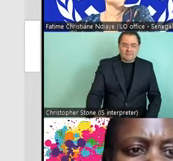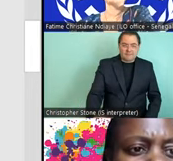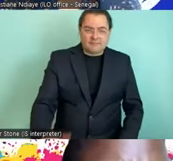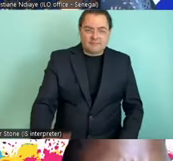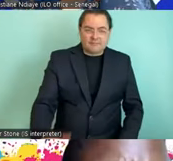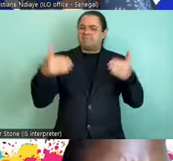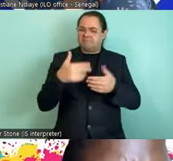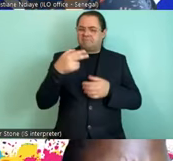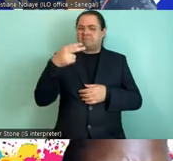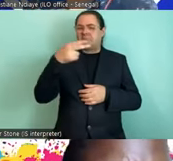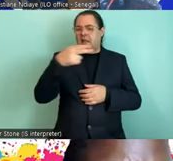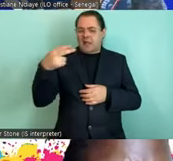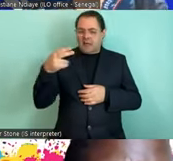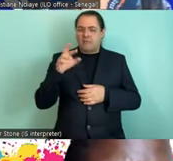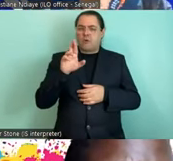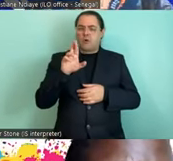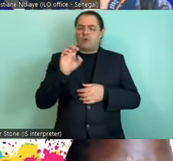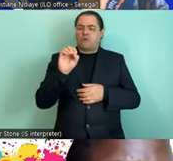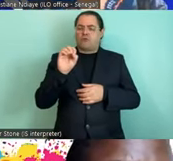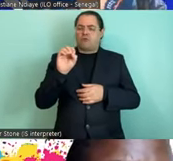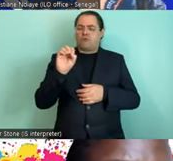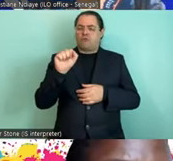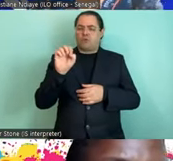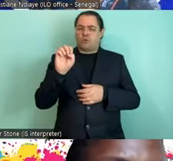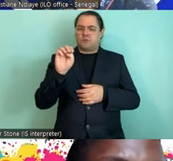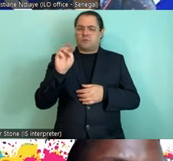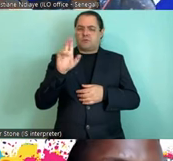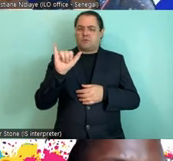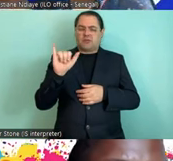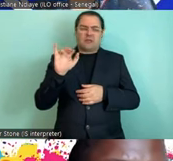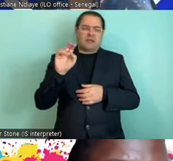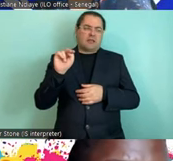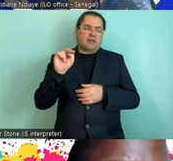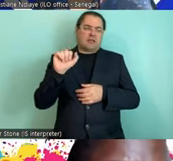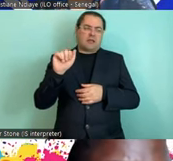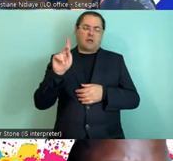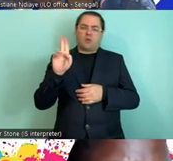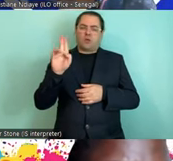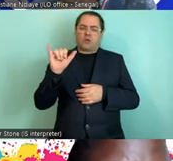10:35:26 Now Korea, I work as the HR business partner that you can upload is limited, and